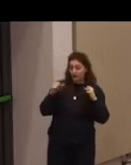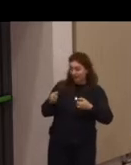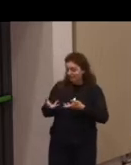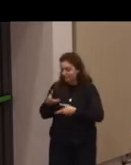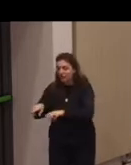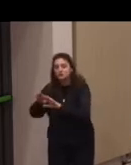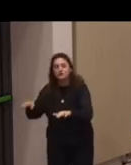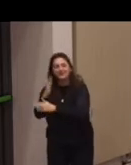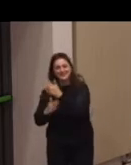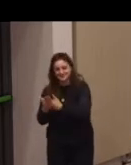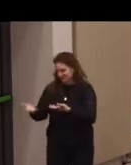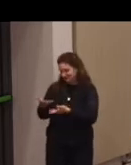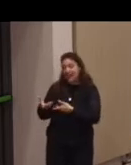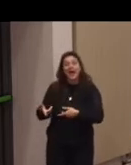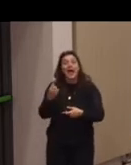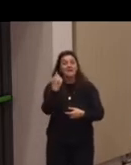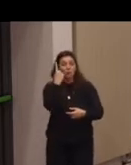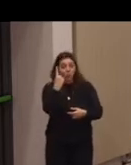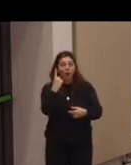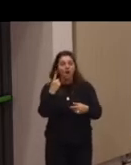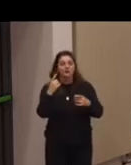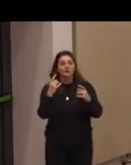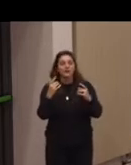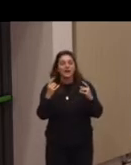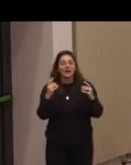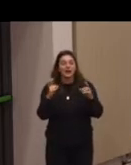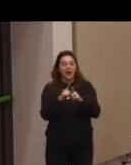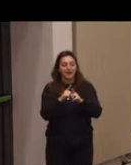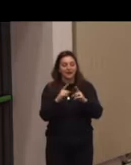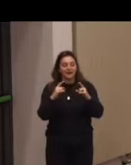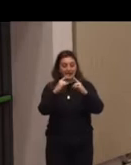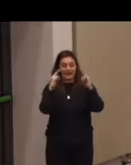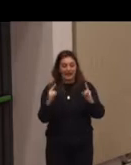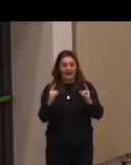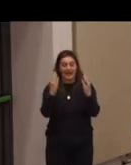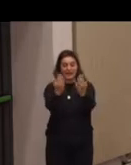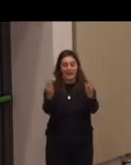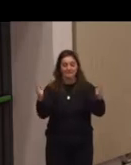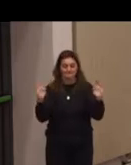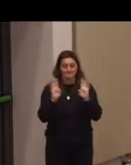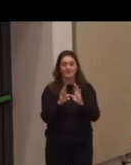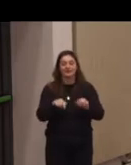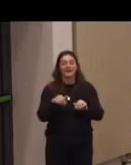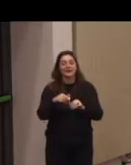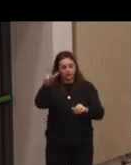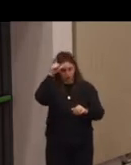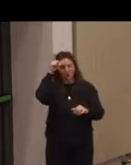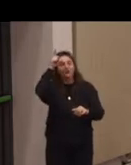in Jordan on the instruction of WASH facilities, water, sanitation and hygiene. It shows how